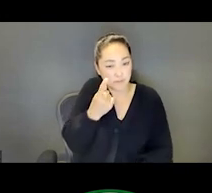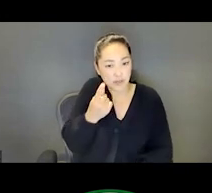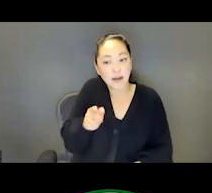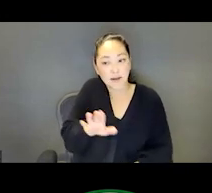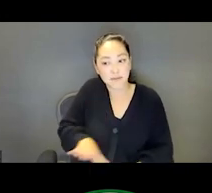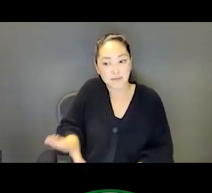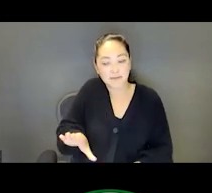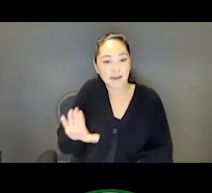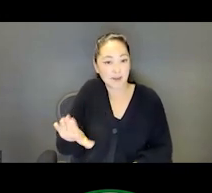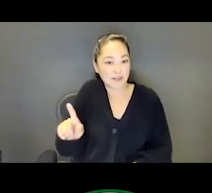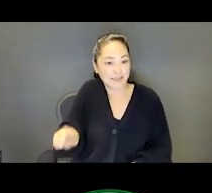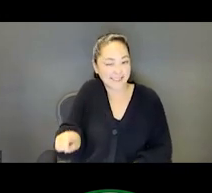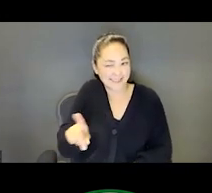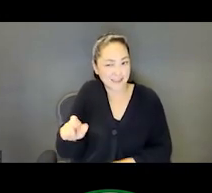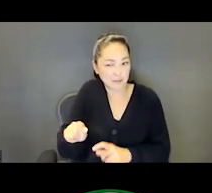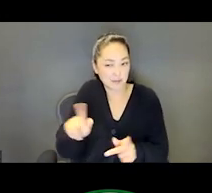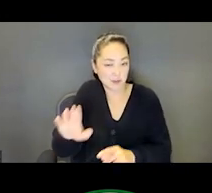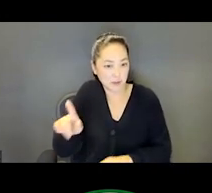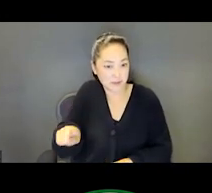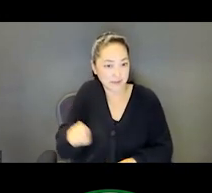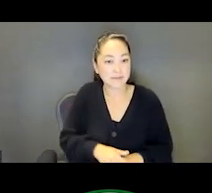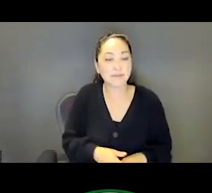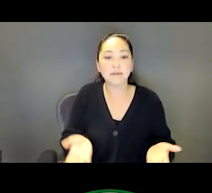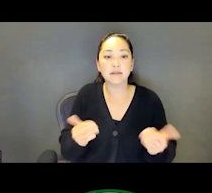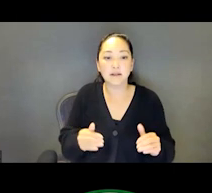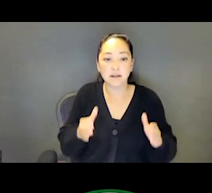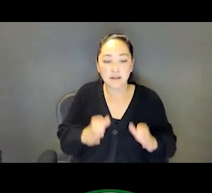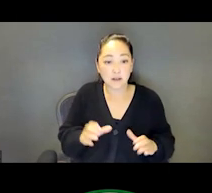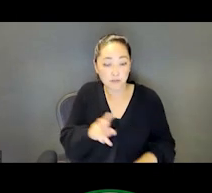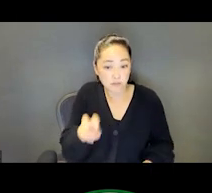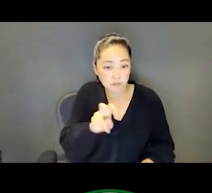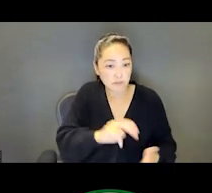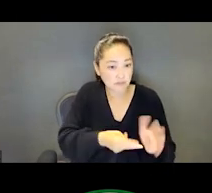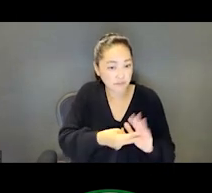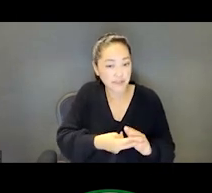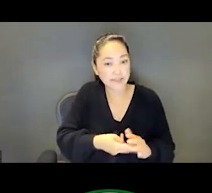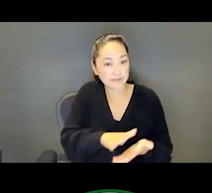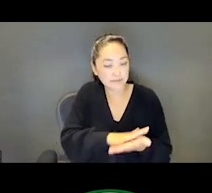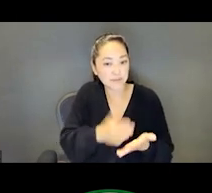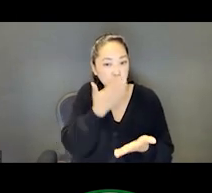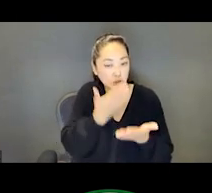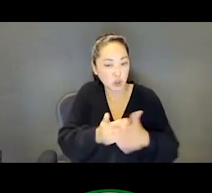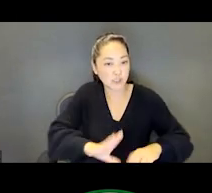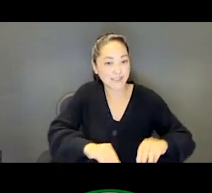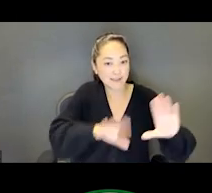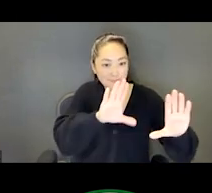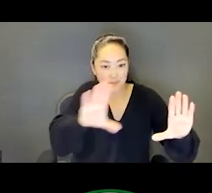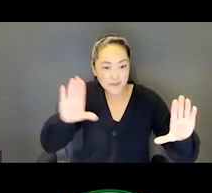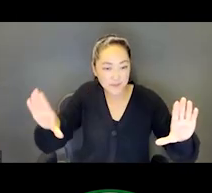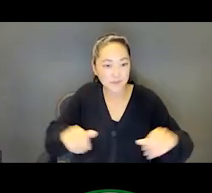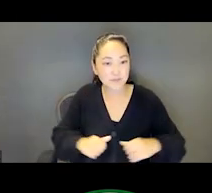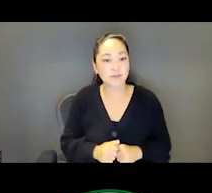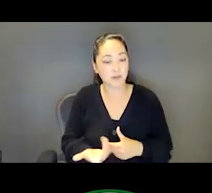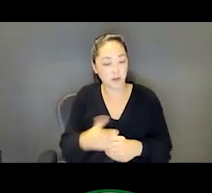Inclusion in all activities and adapted equipments. Thank you. Put a person in charge of accessibility.